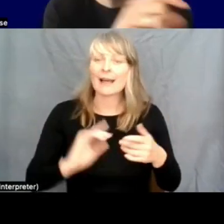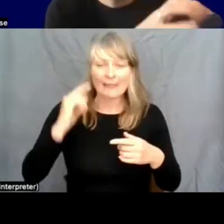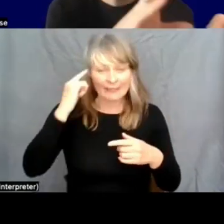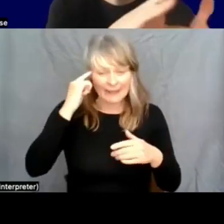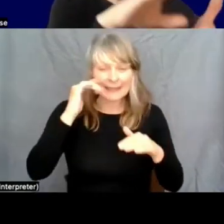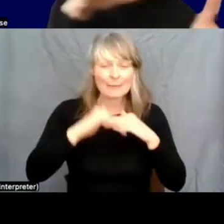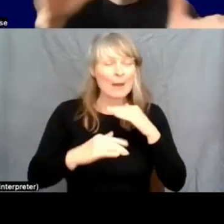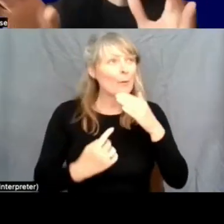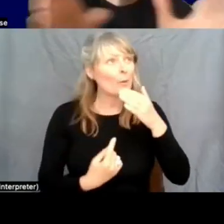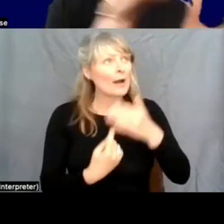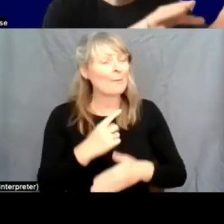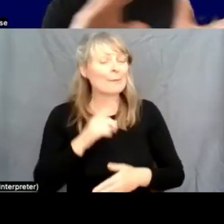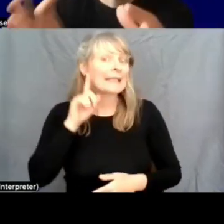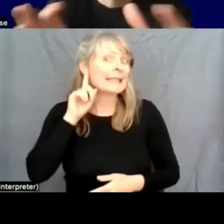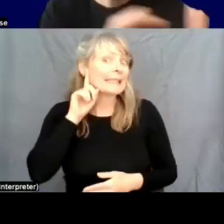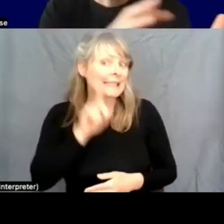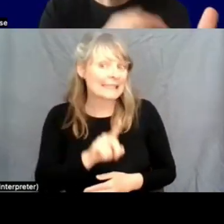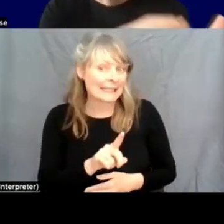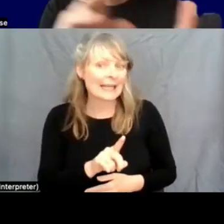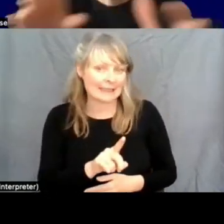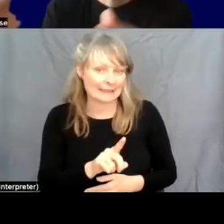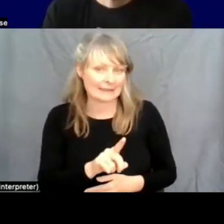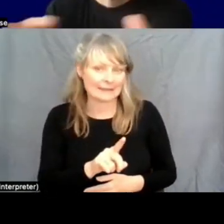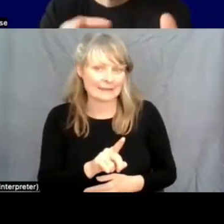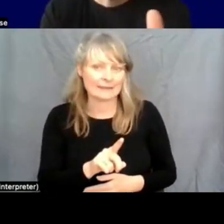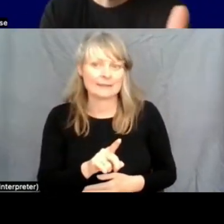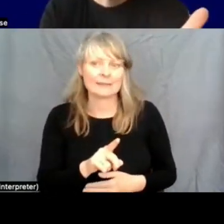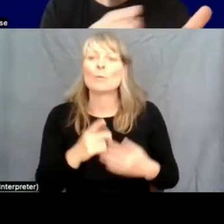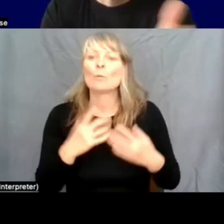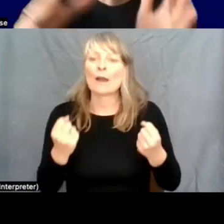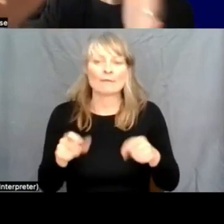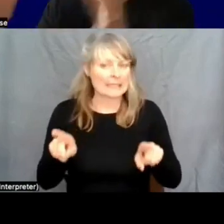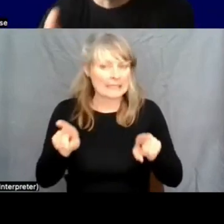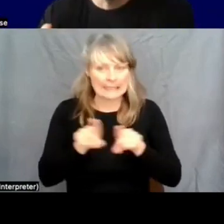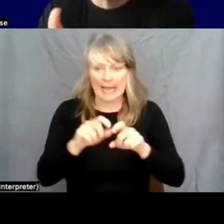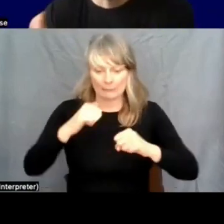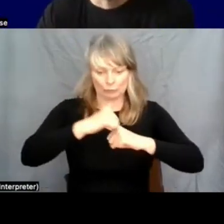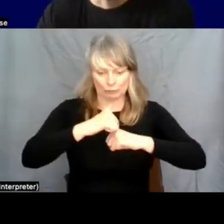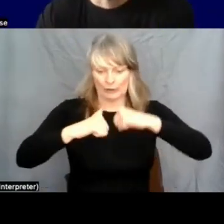and we've also got that same structure of the very repetitive nature of the beginning of picking